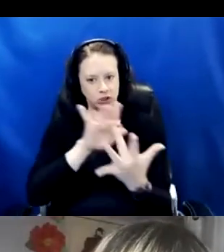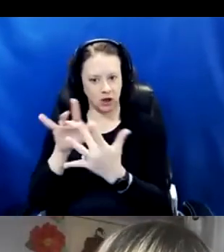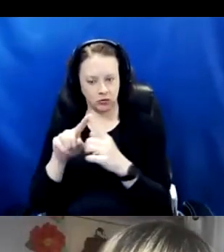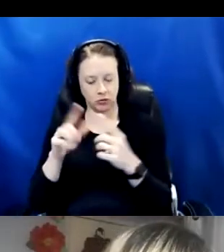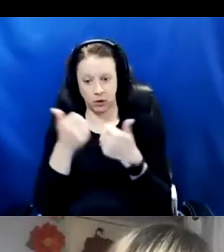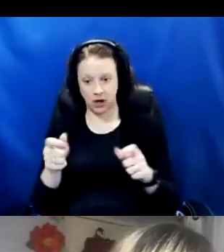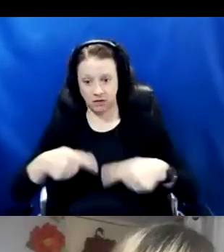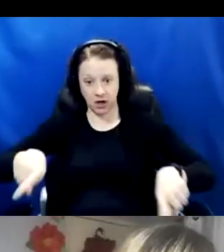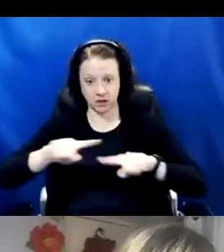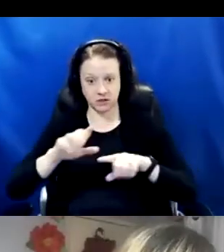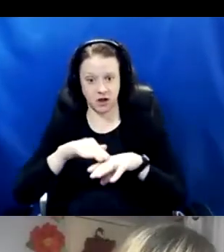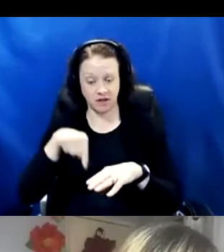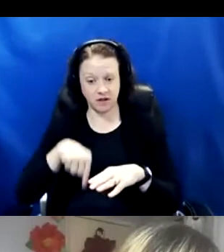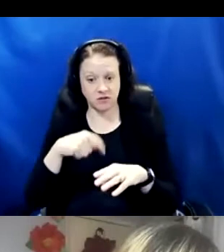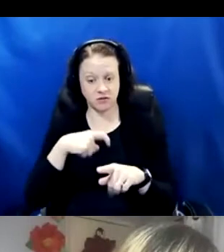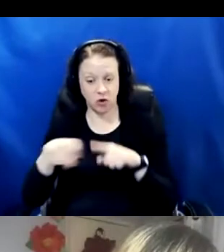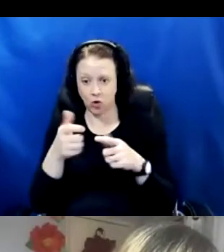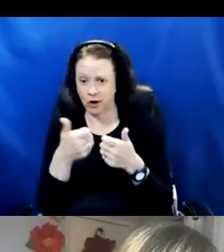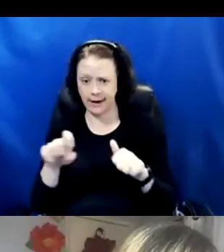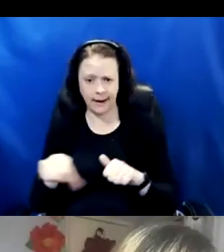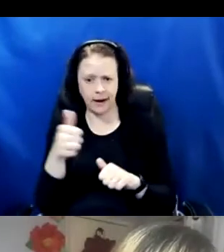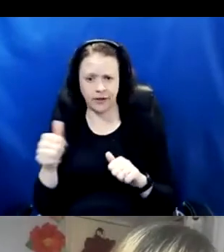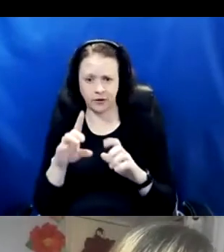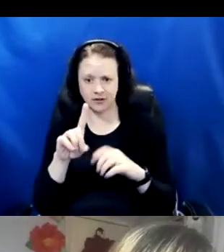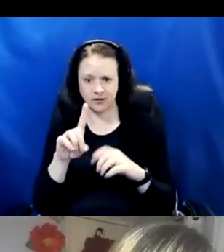or any other disability organizations or community organizations.